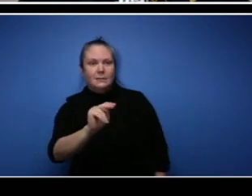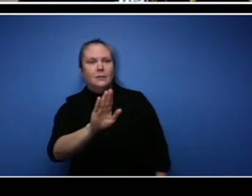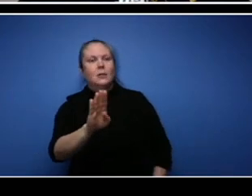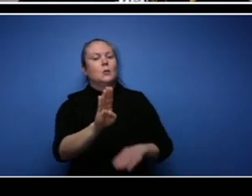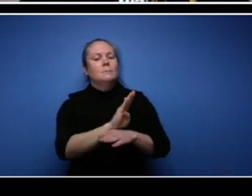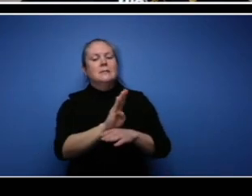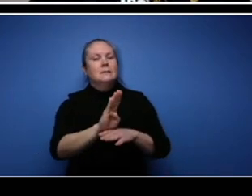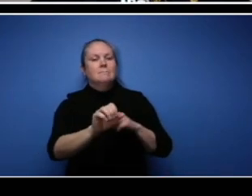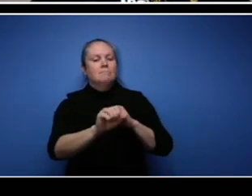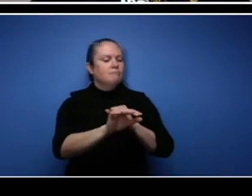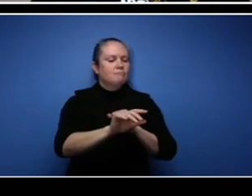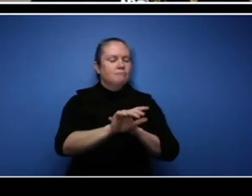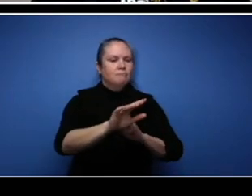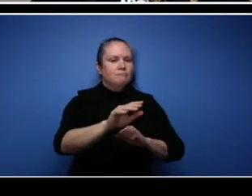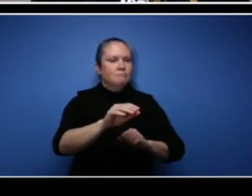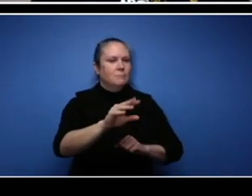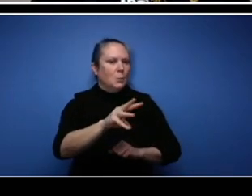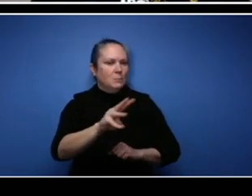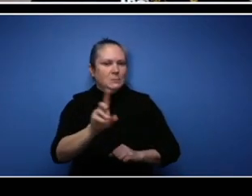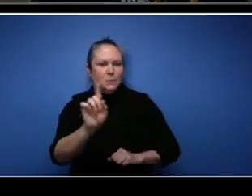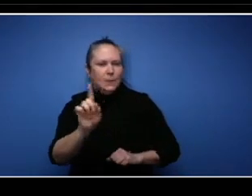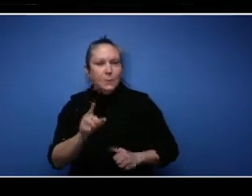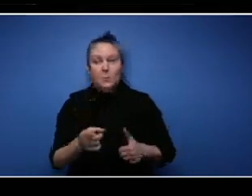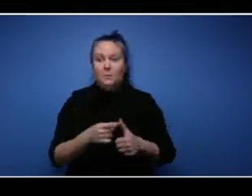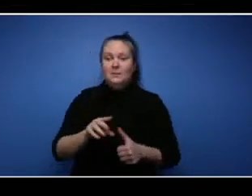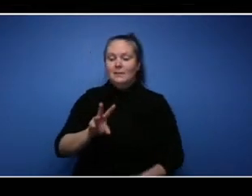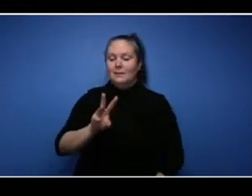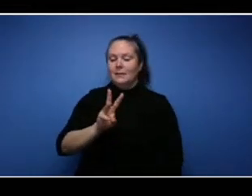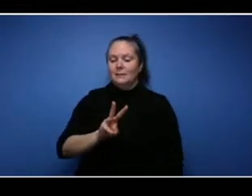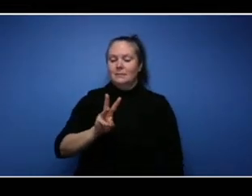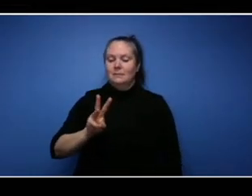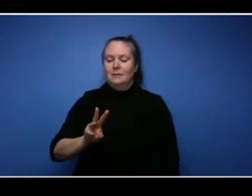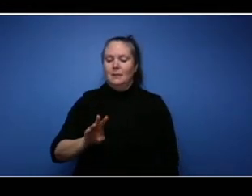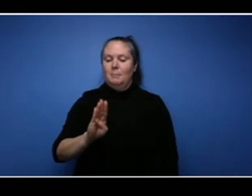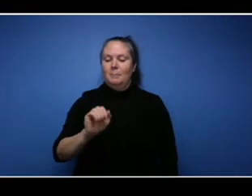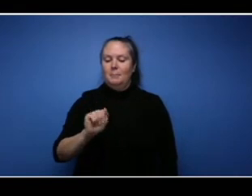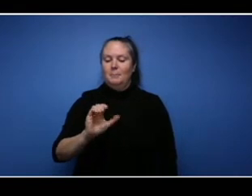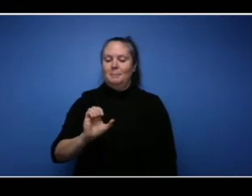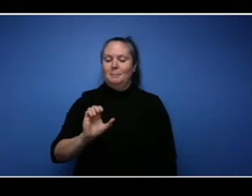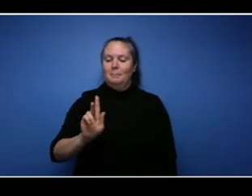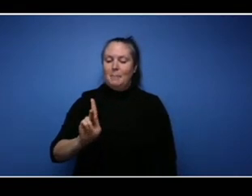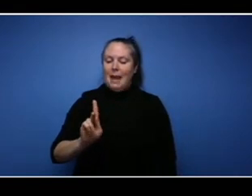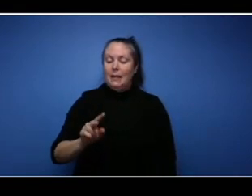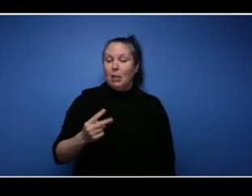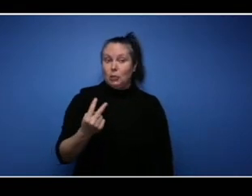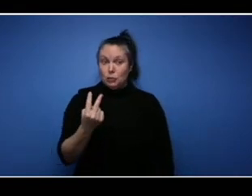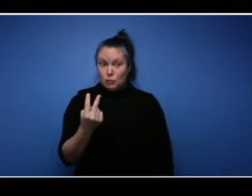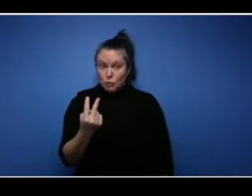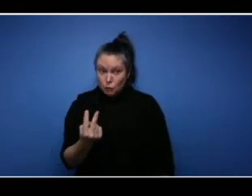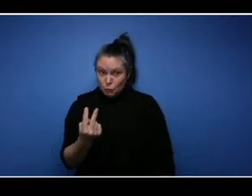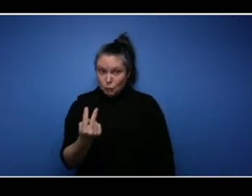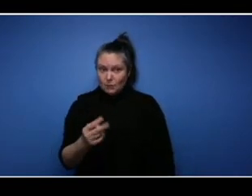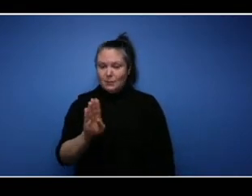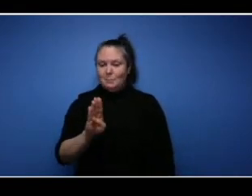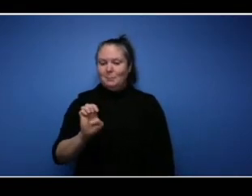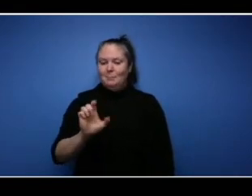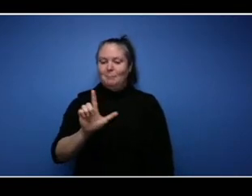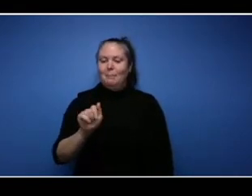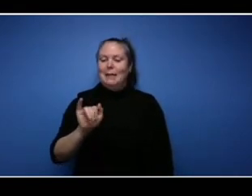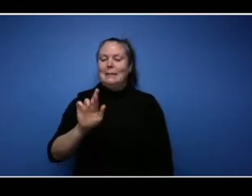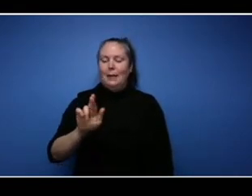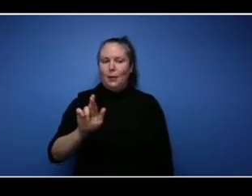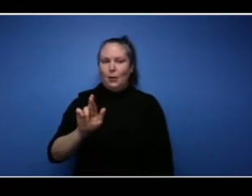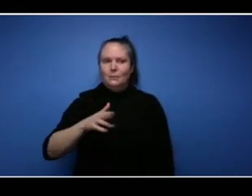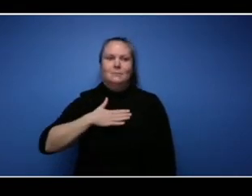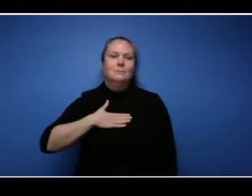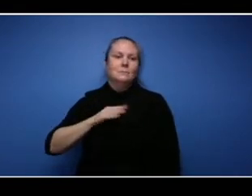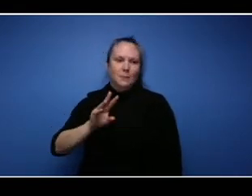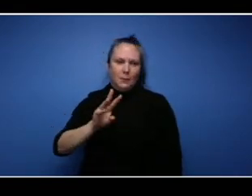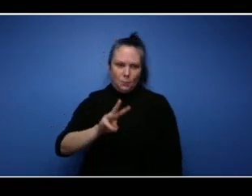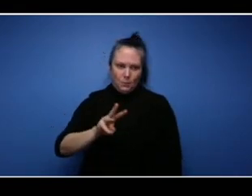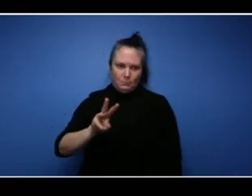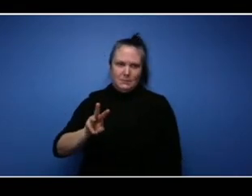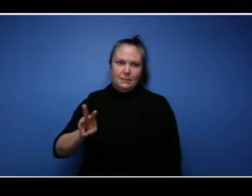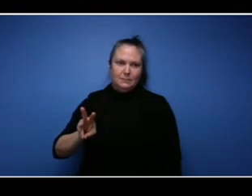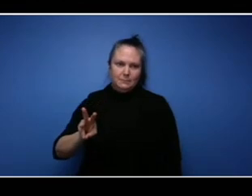First off uh back to www.back2belair.com is my website, also very present on Instagram